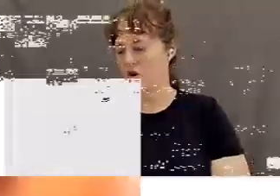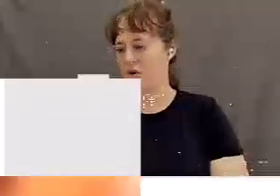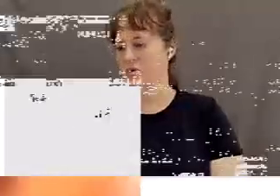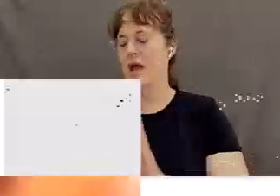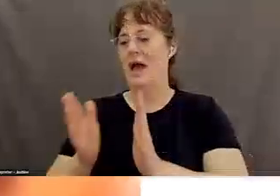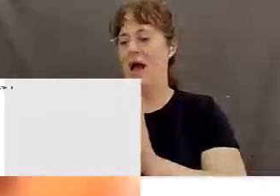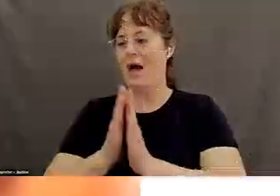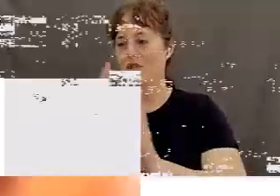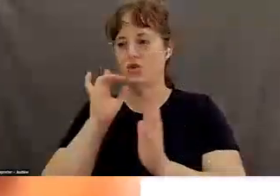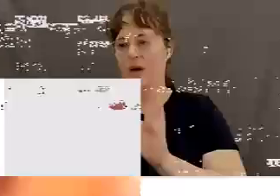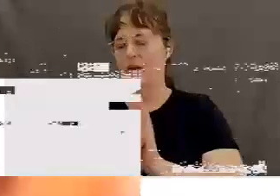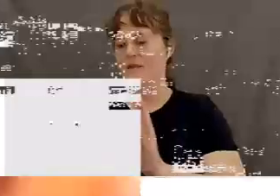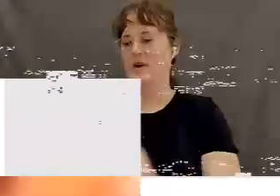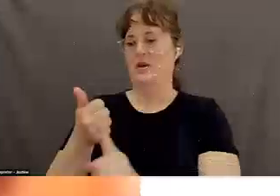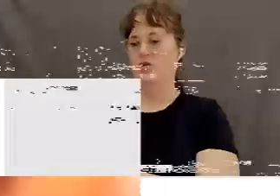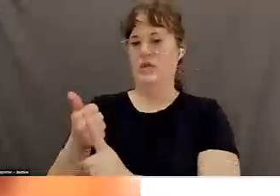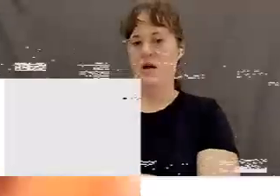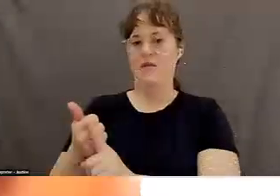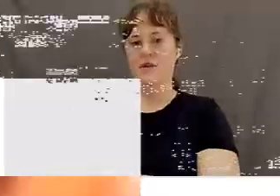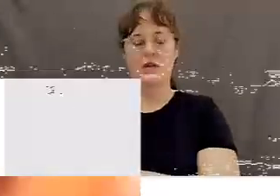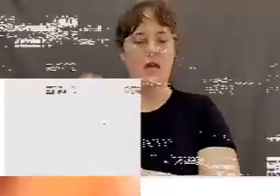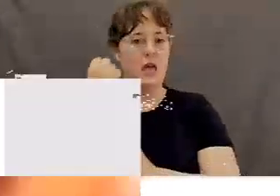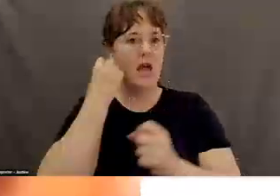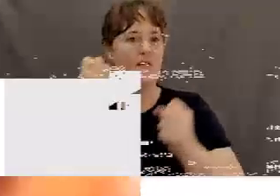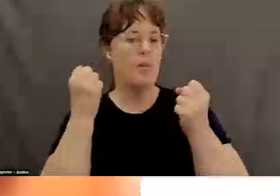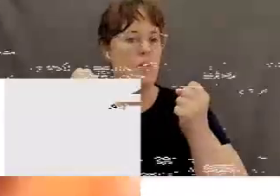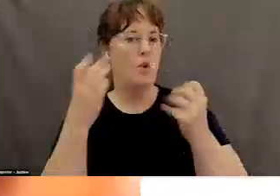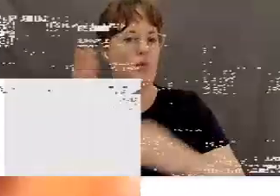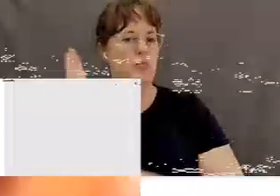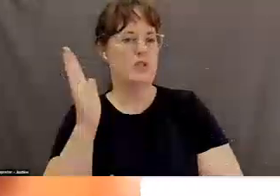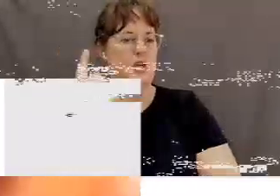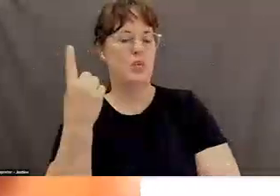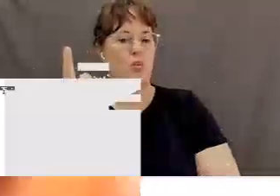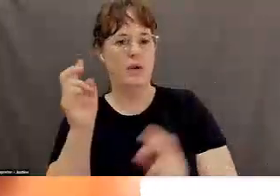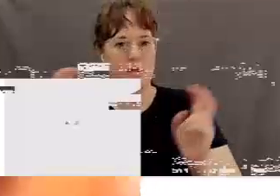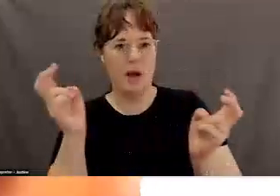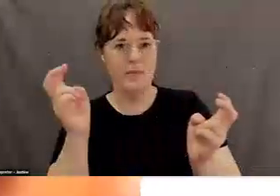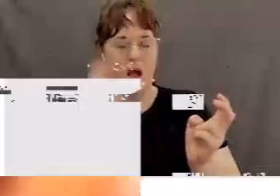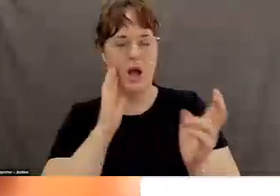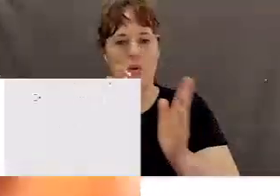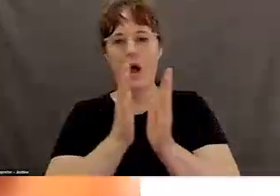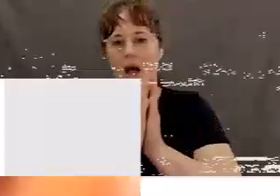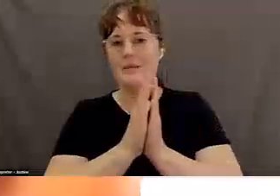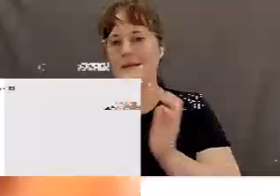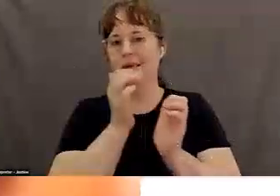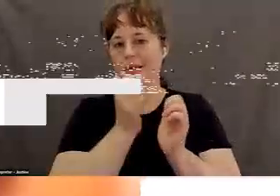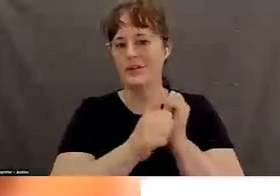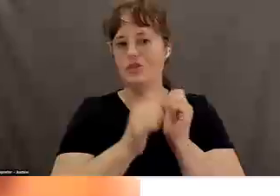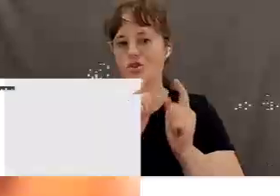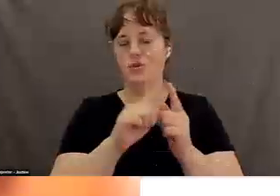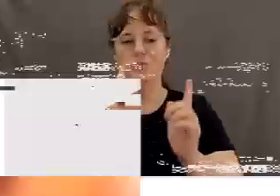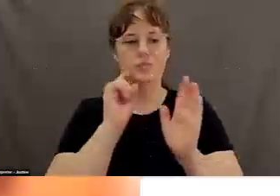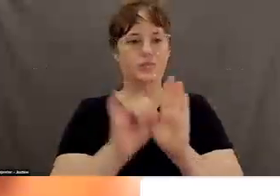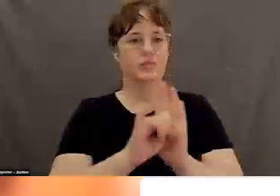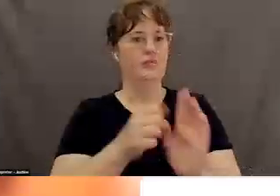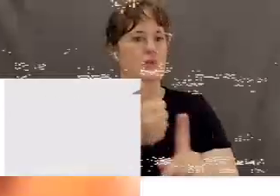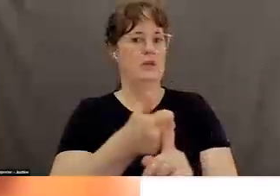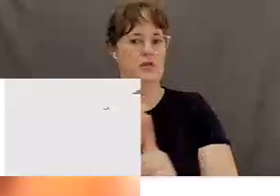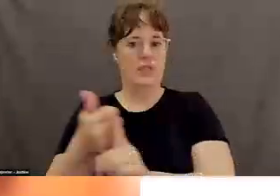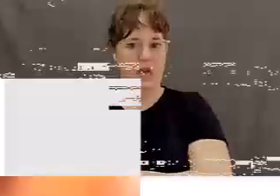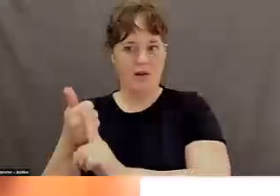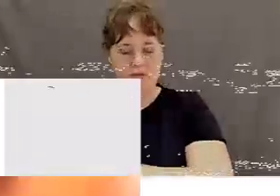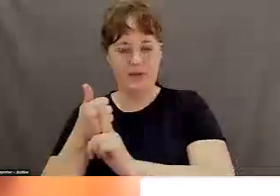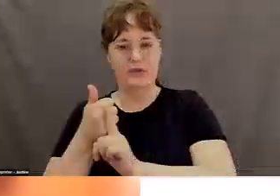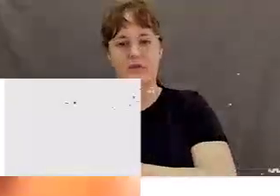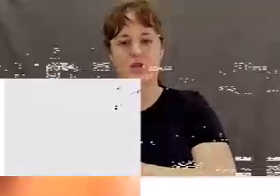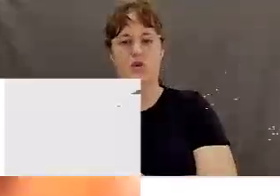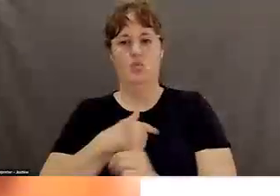Boardroom: If there are multiple presenters on one topic, I will ask that you also introduce yourself when you begin your section of the presentation so the committee and the public know who's speaking.